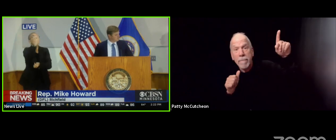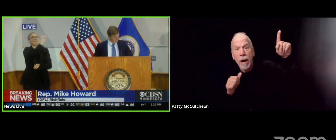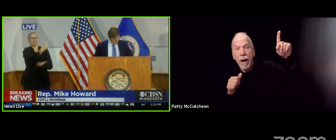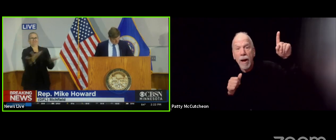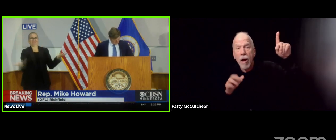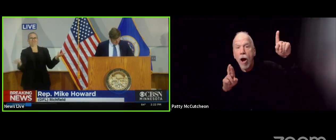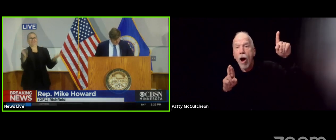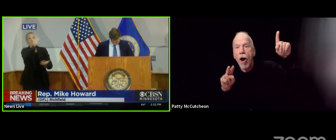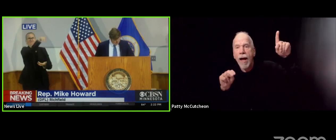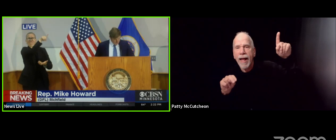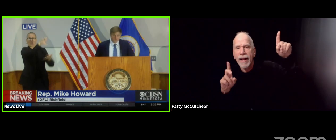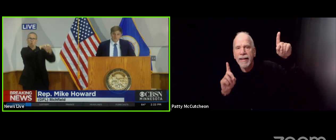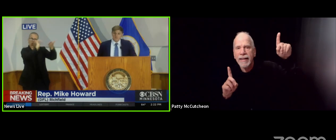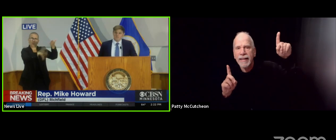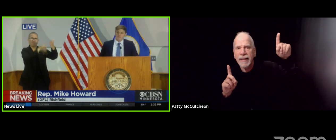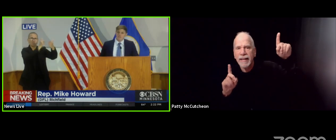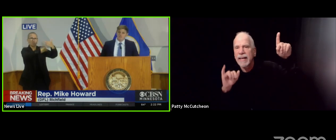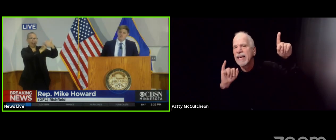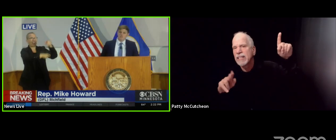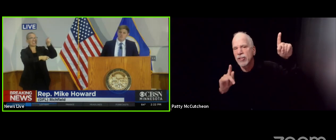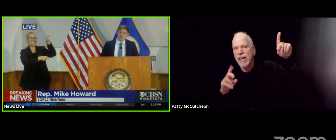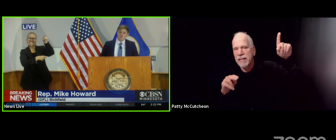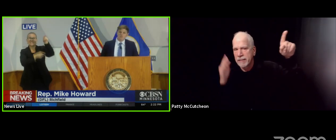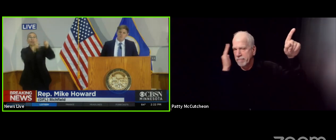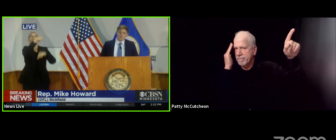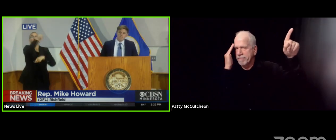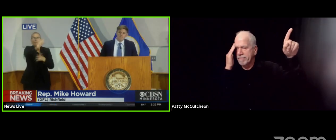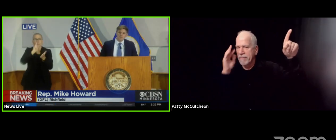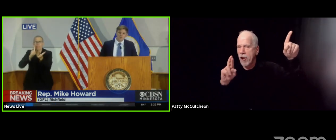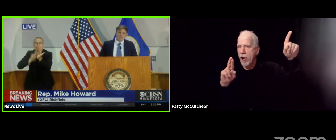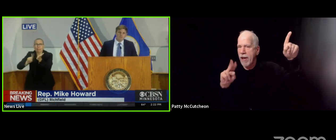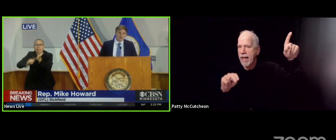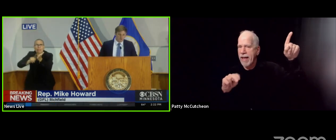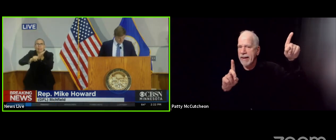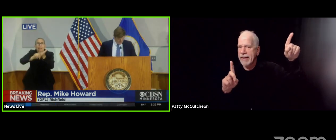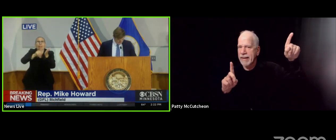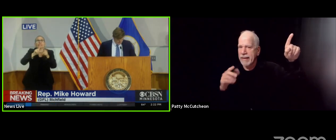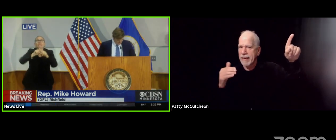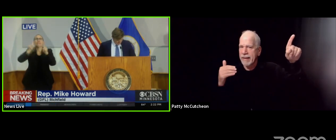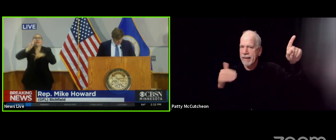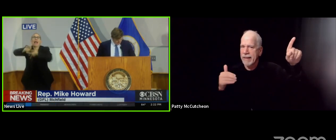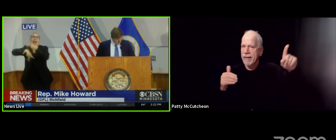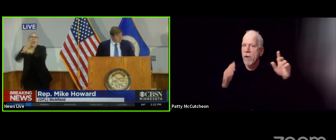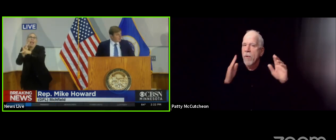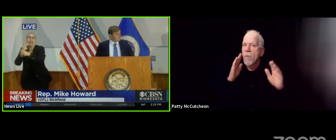CASH COW FOR THEM. THIS IS AN INDUSTRY THAT PROFITED $20 BILLION LAST YEAR. AND IT'S AN